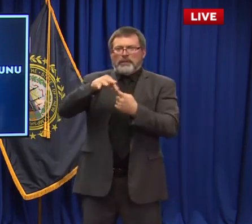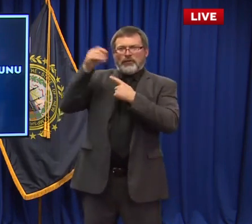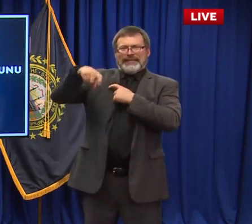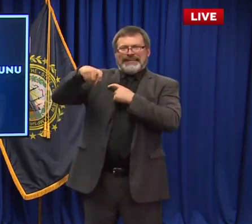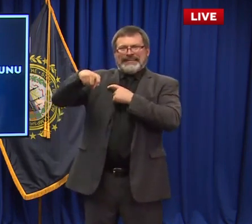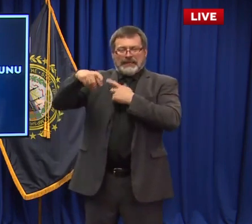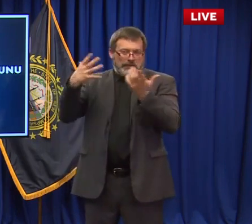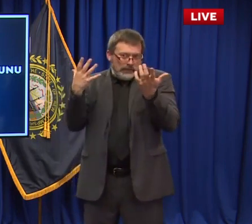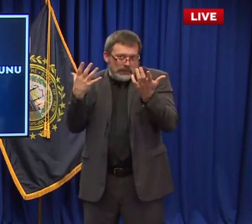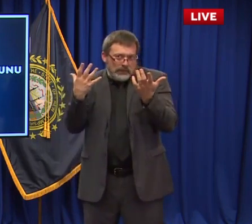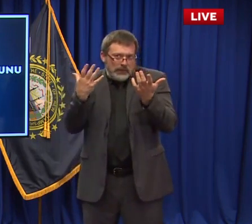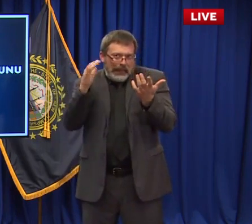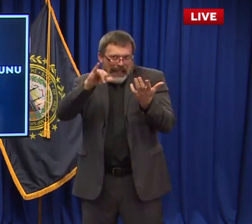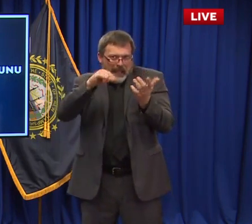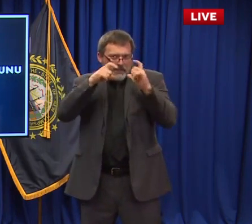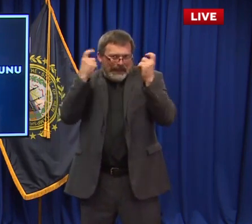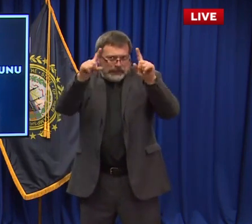FOR THIS POPULATION OR THAT POPULATION.